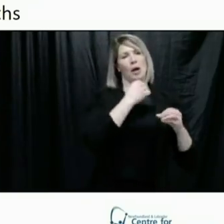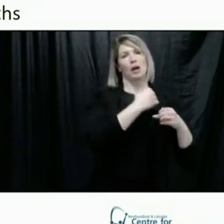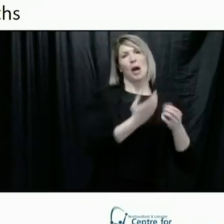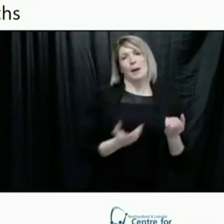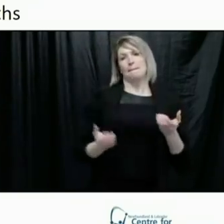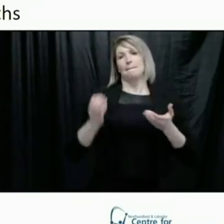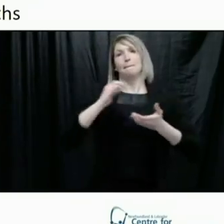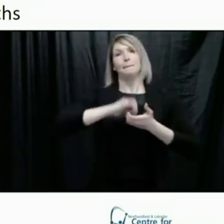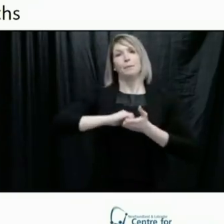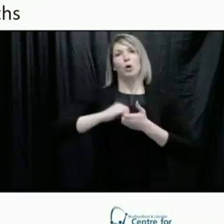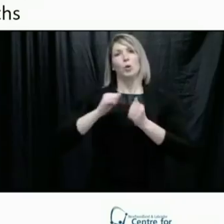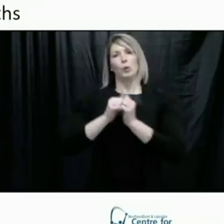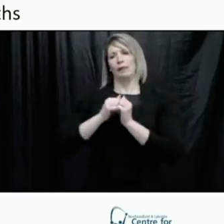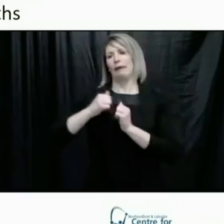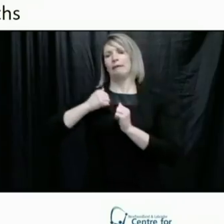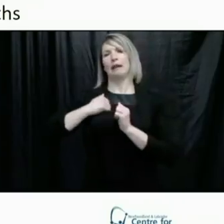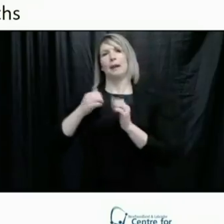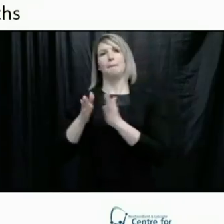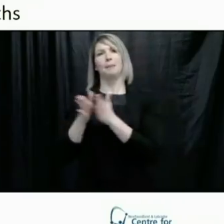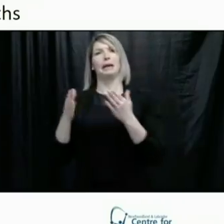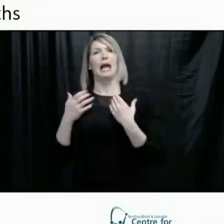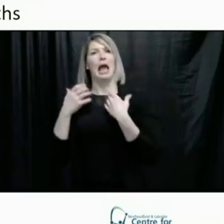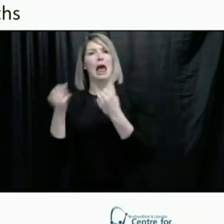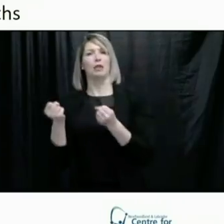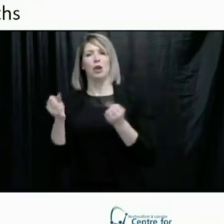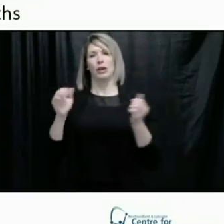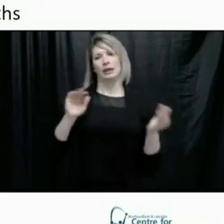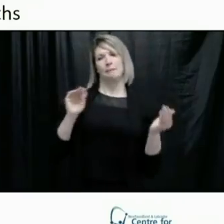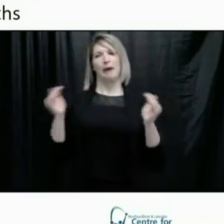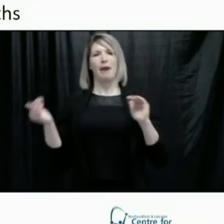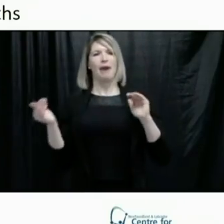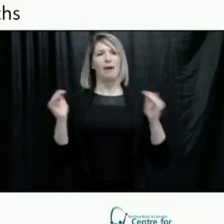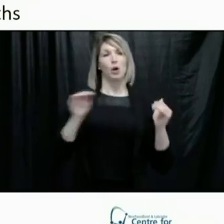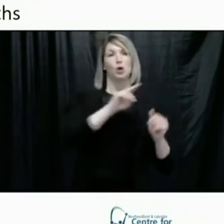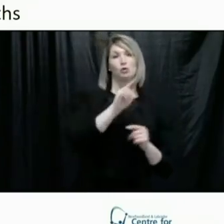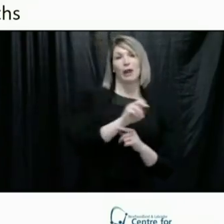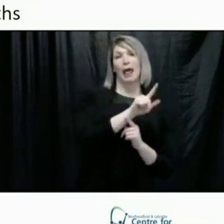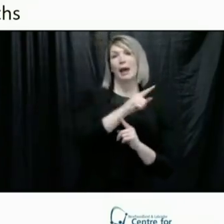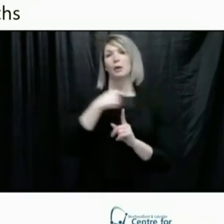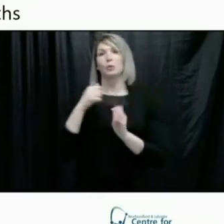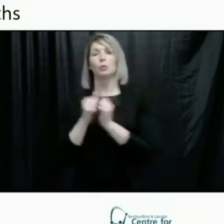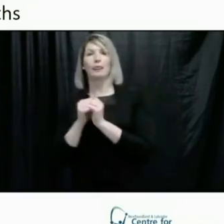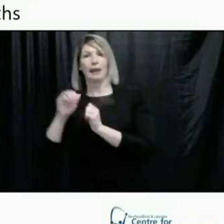DEVELOPED AND WE'RE GOING TO BRING IN A PARTNER IN THE CANADIANS INSTITUTE OF HEALTH INFORMATION TO SEE HOW THEIR